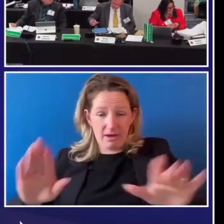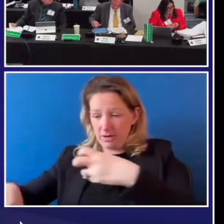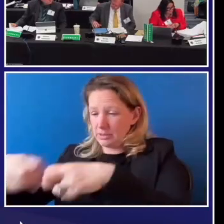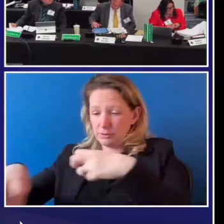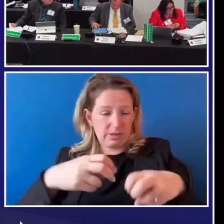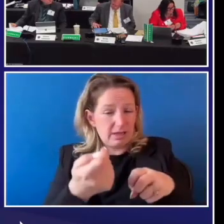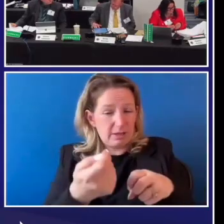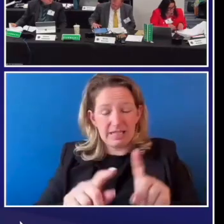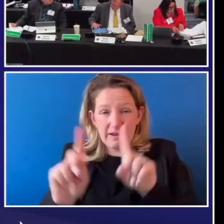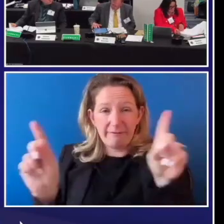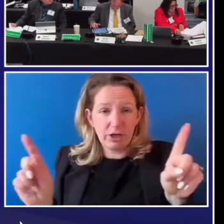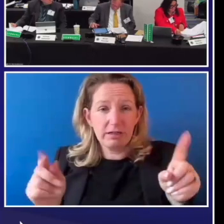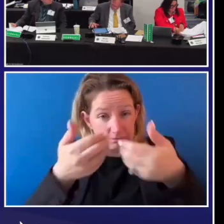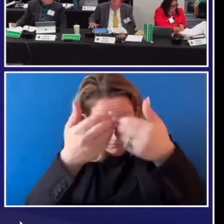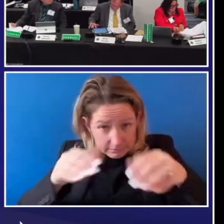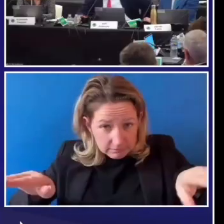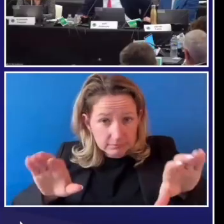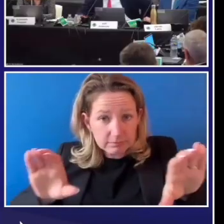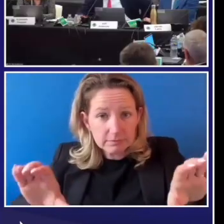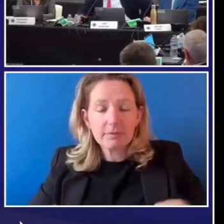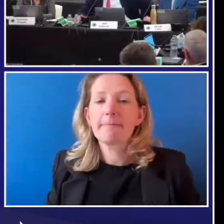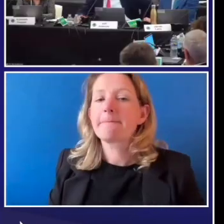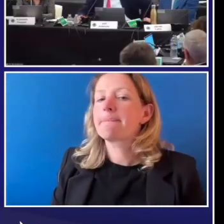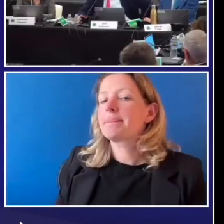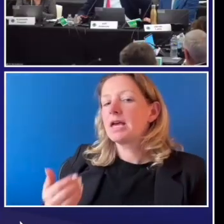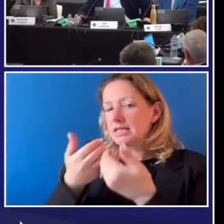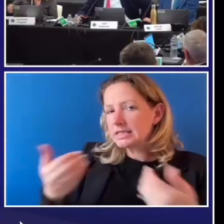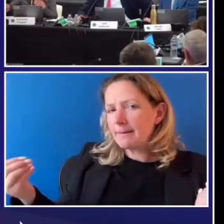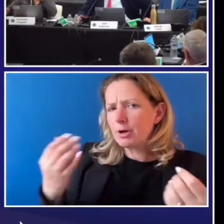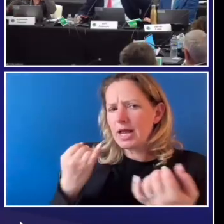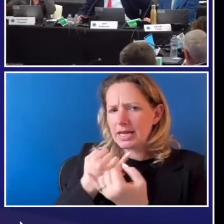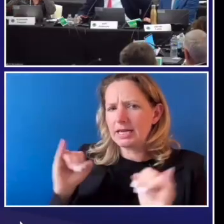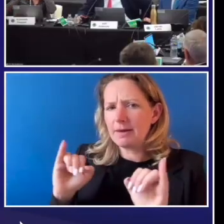Well, if I recall, separate independent only applies to the programmatics.